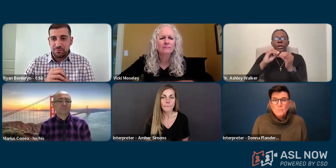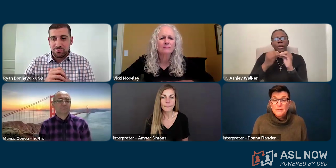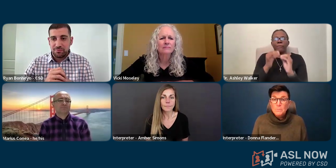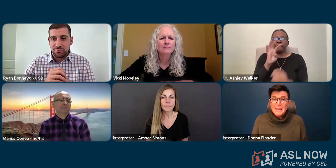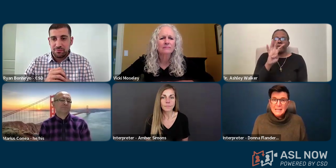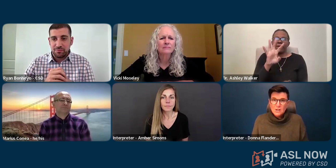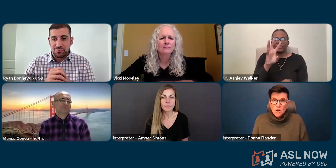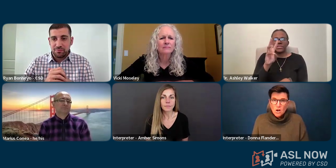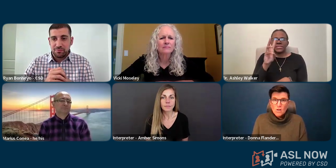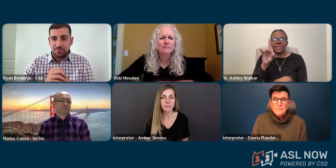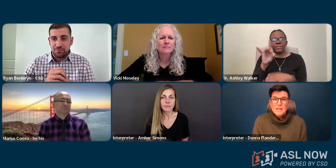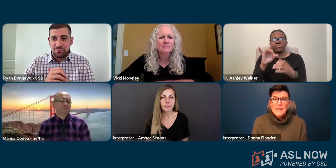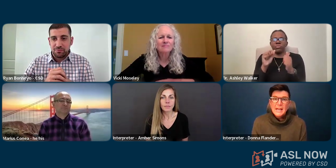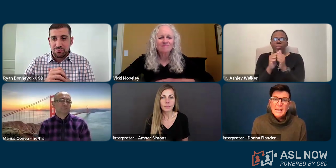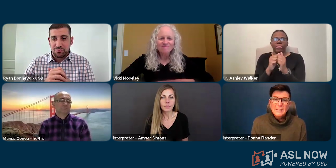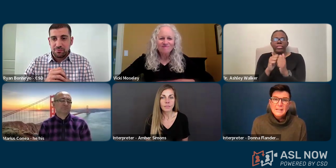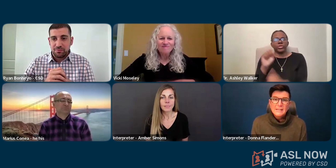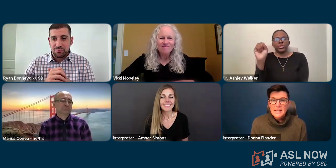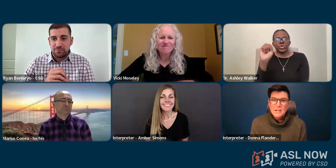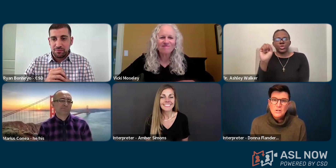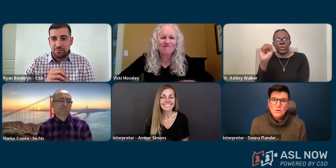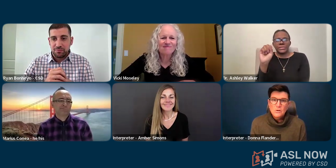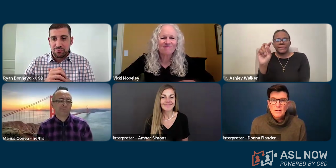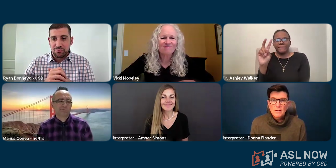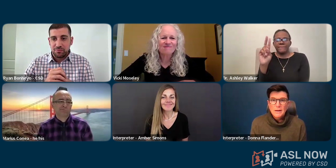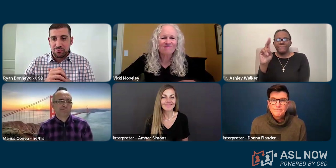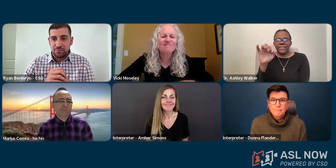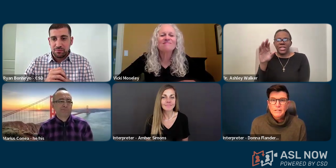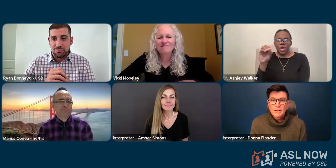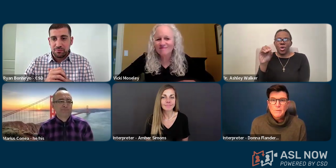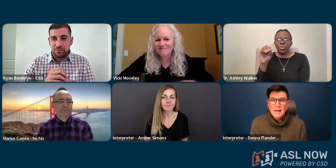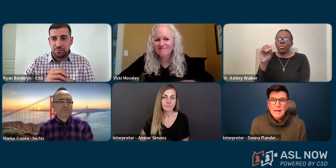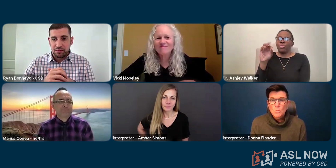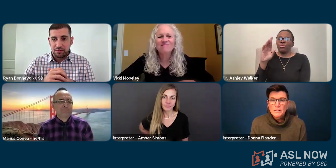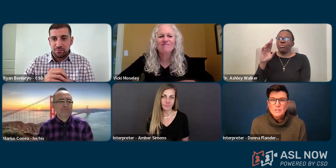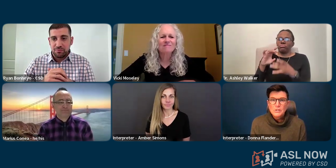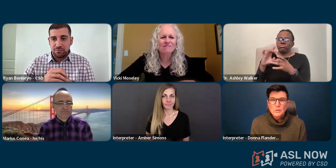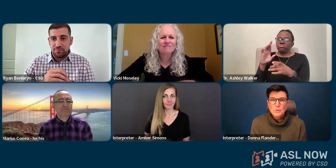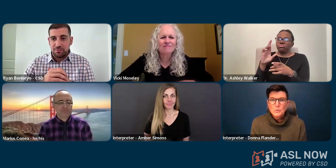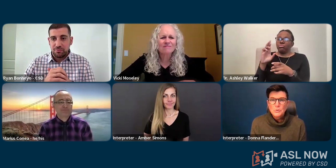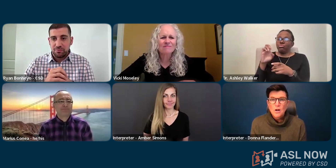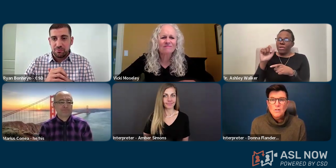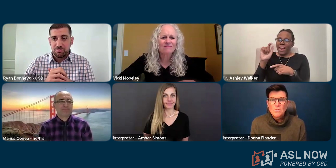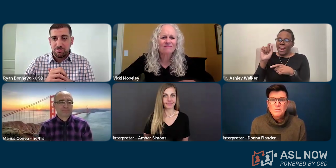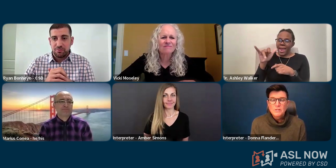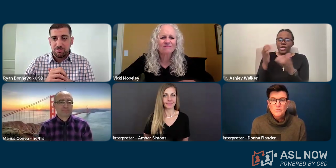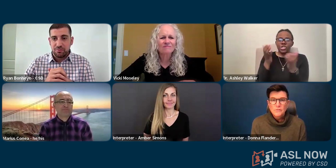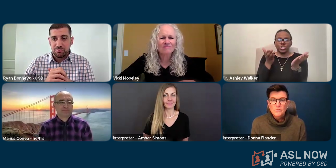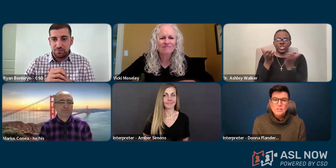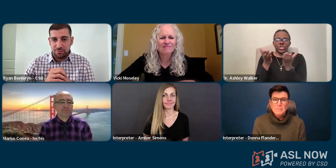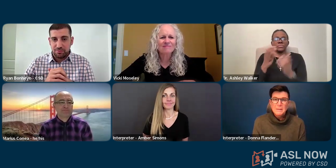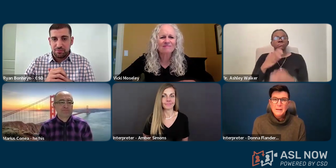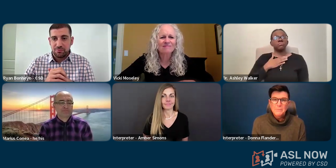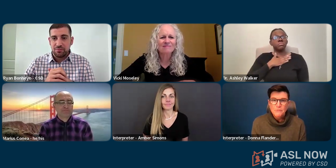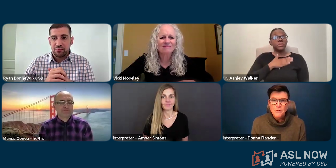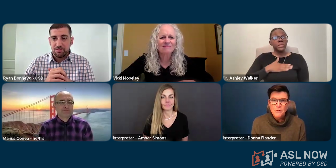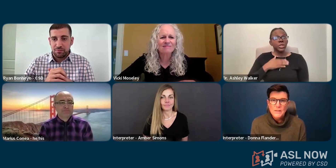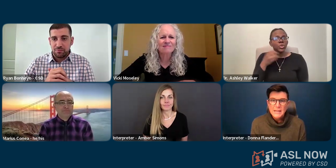So but if you're making a call and let's say, you know, I'm going to call, you know, if you hear somebody pick up the phone